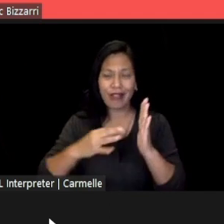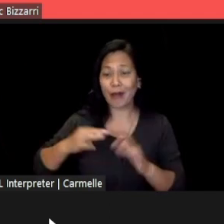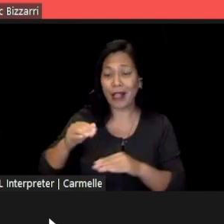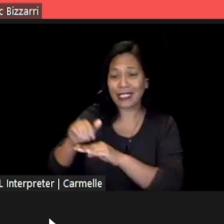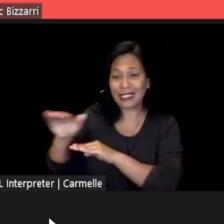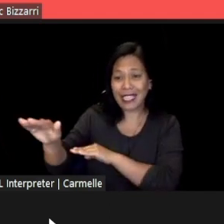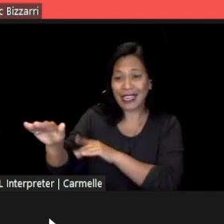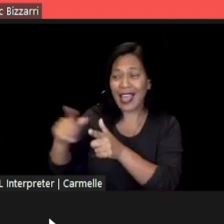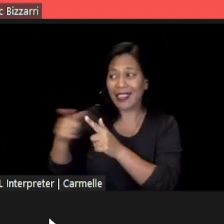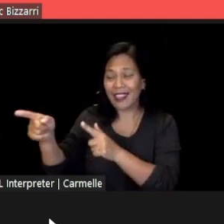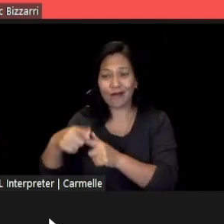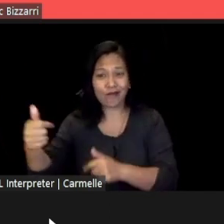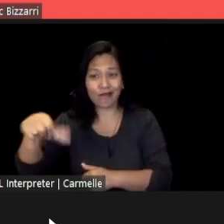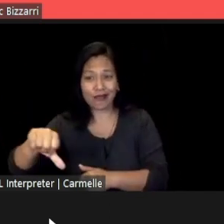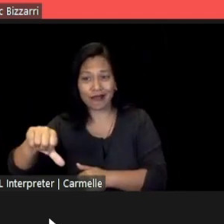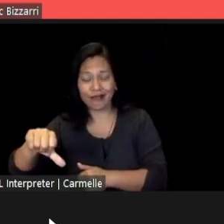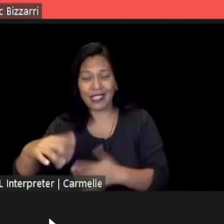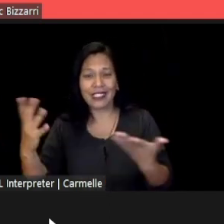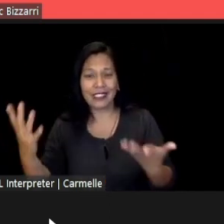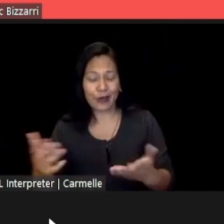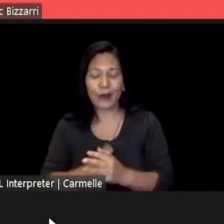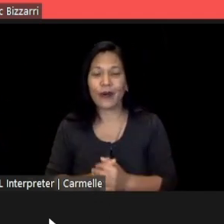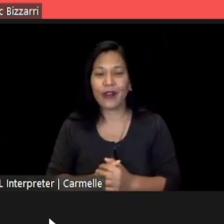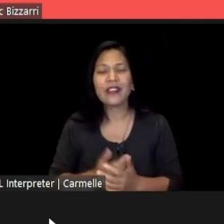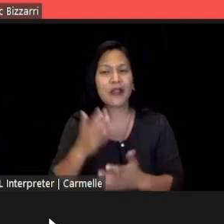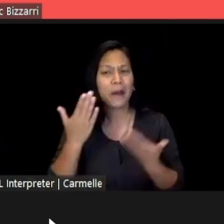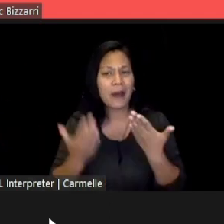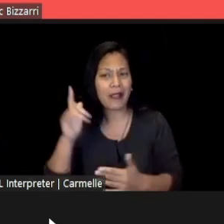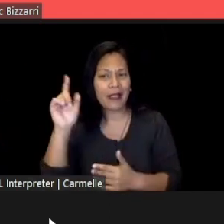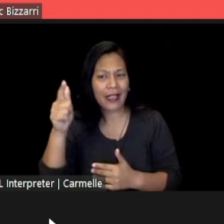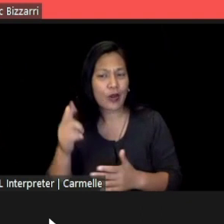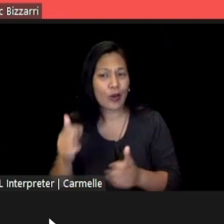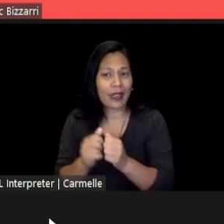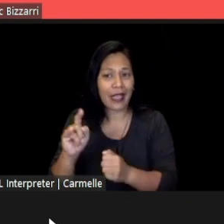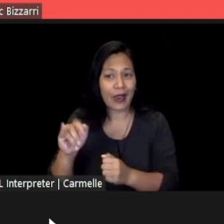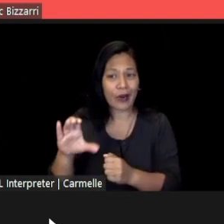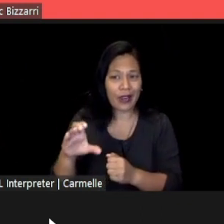And this is something that maybe we can circle back to eventually with Eric and his questions,